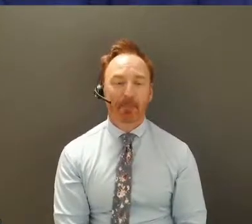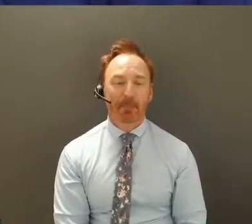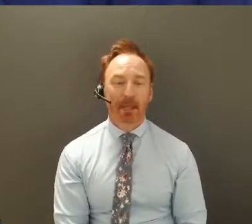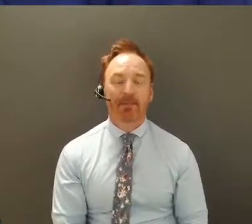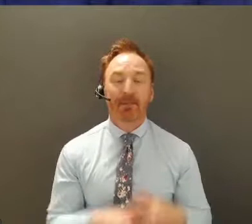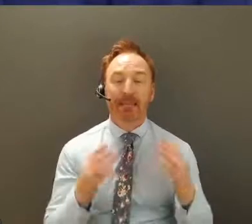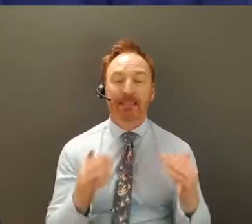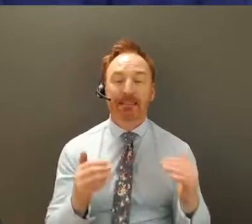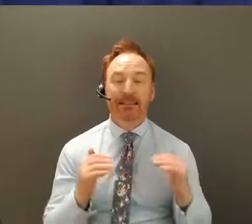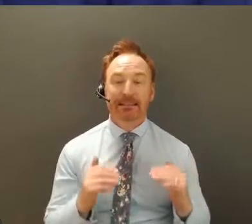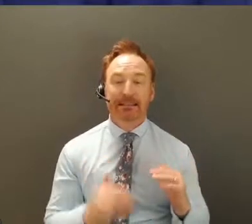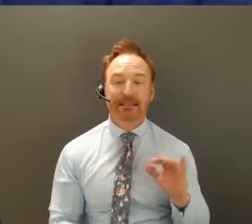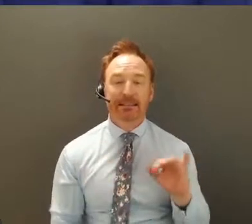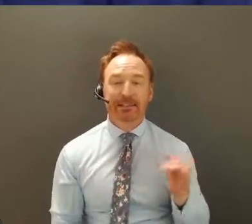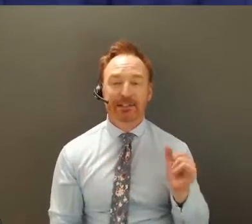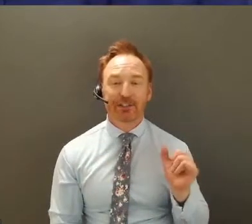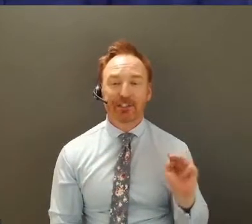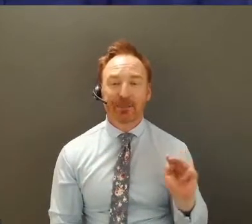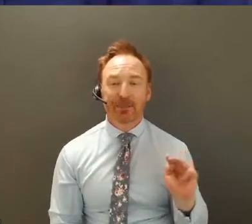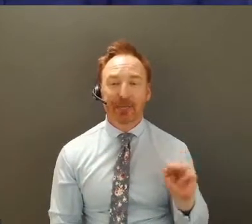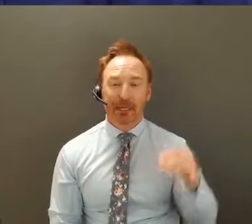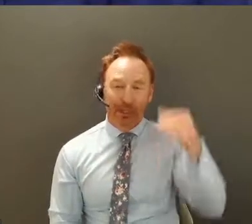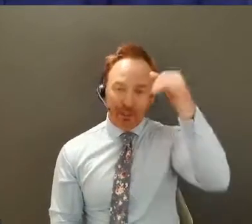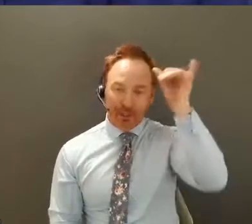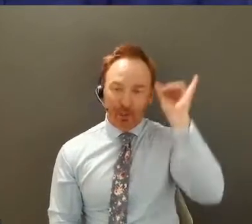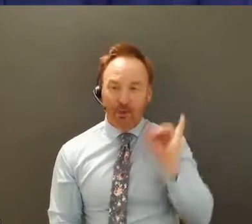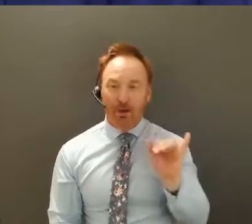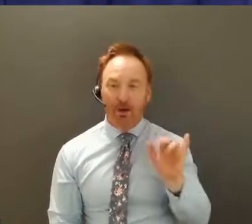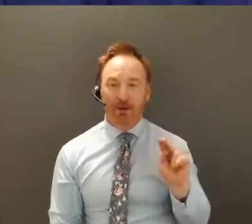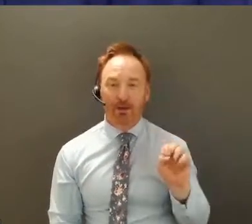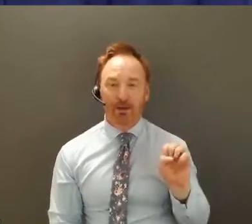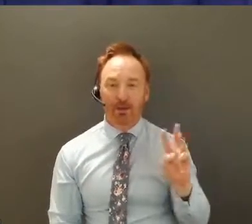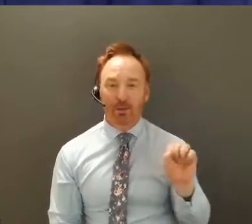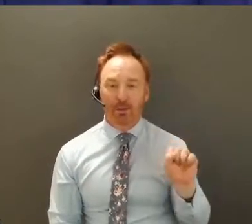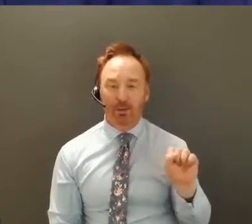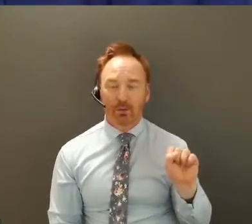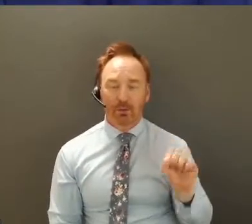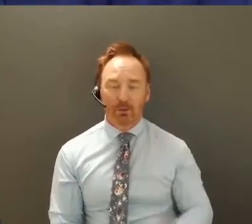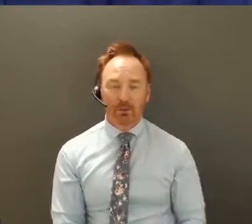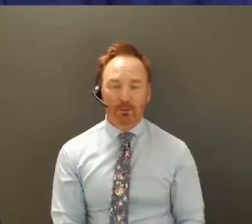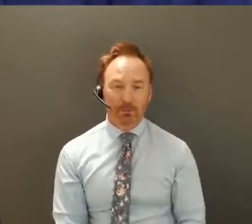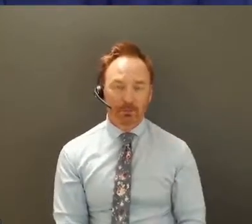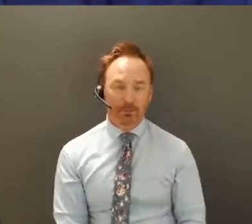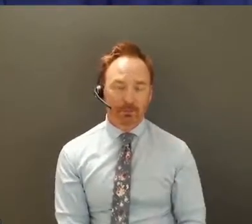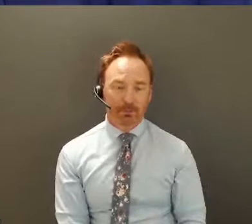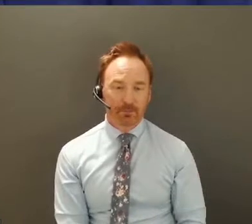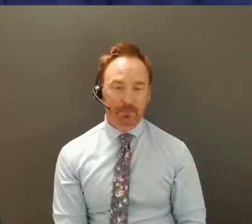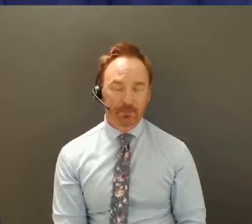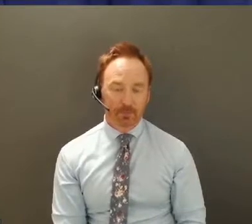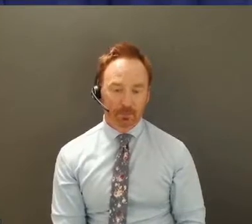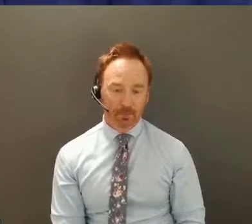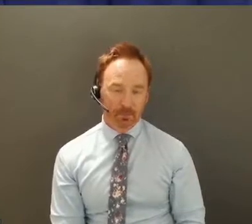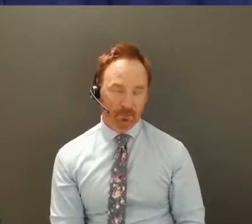people infected and they will be affecting the numbers.